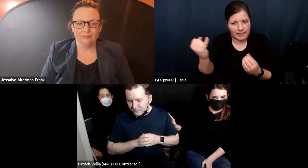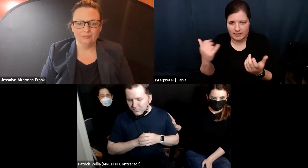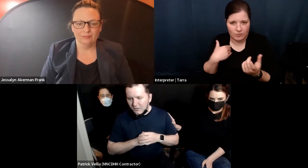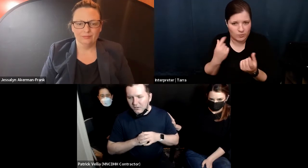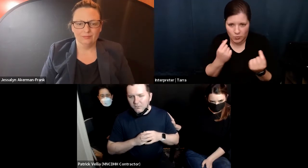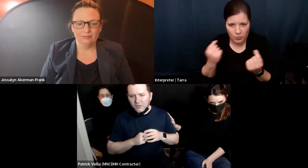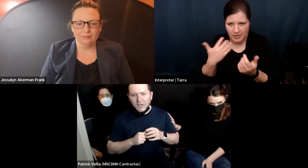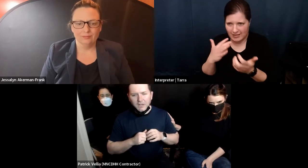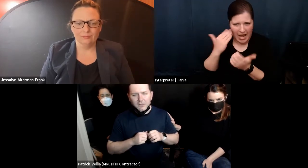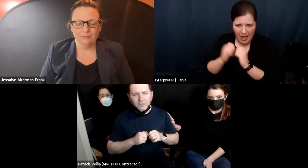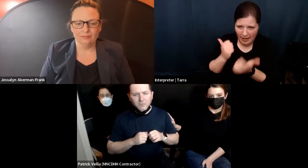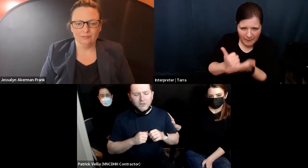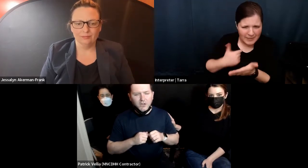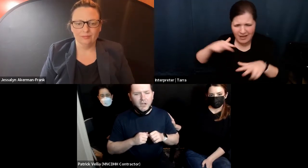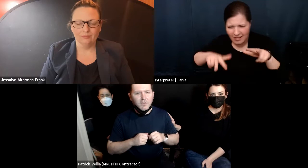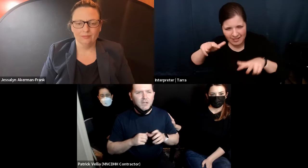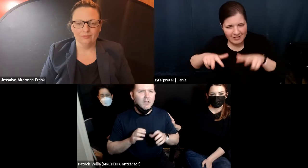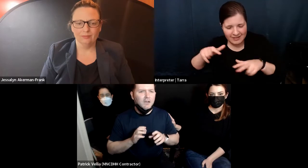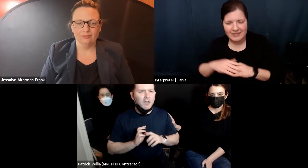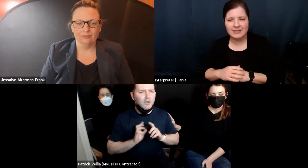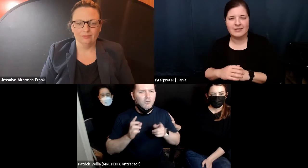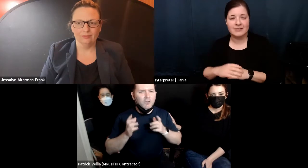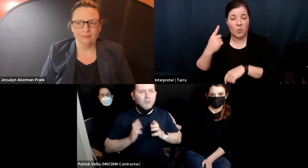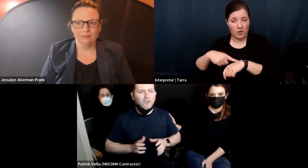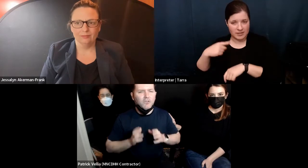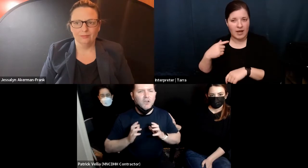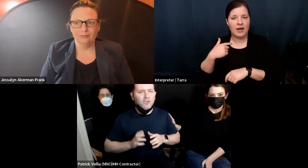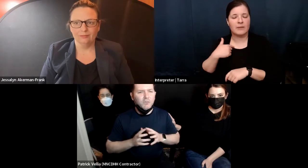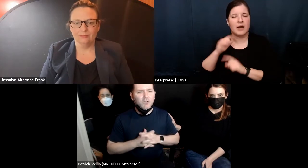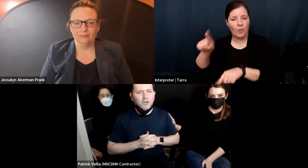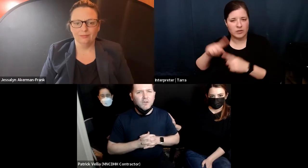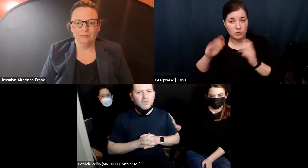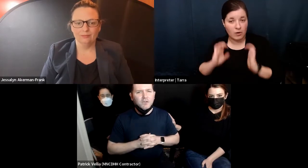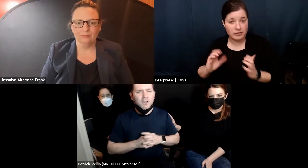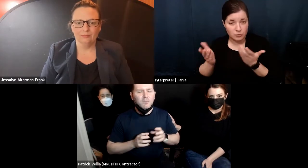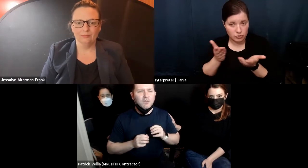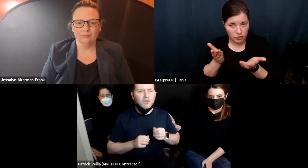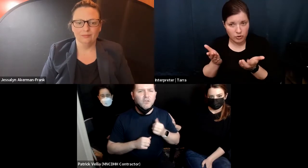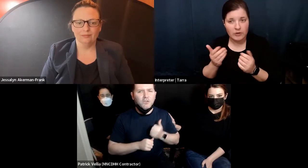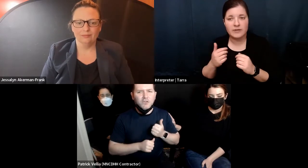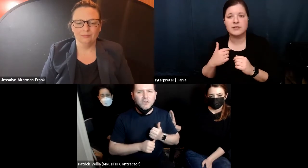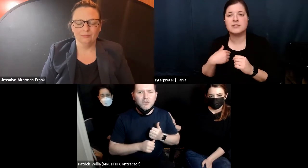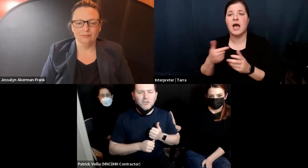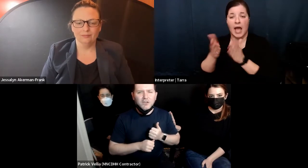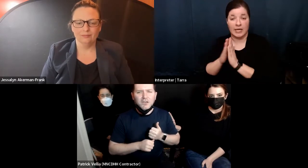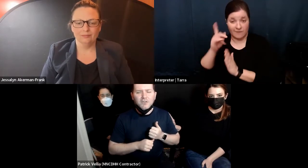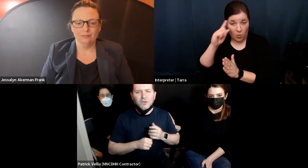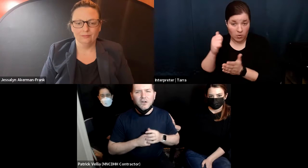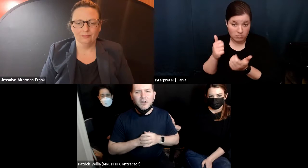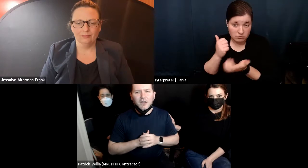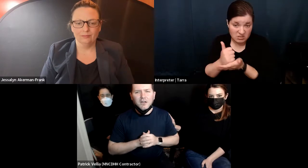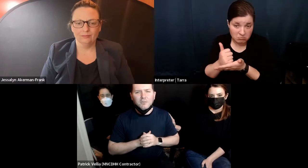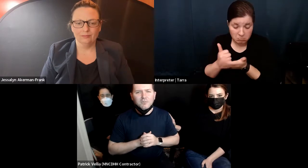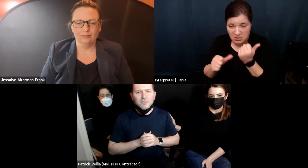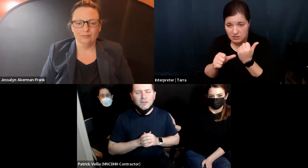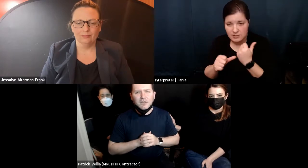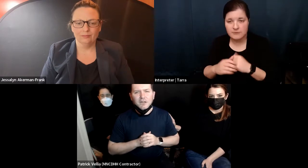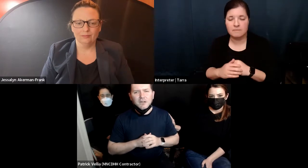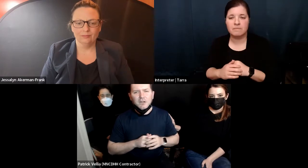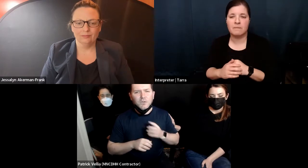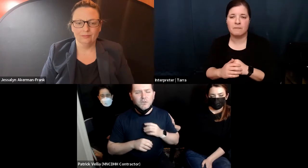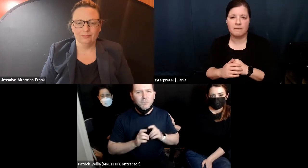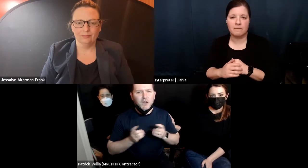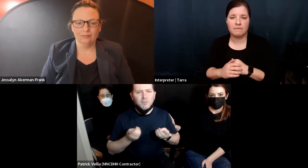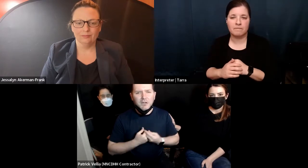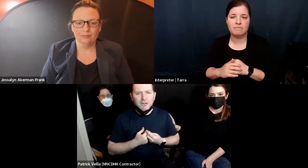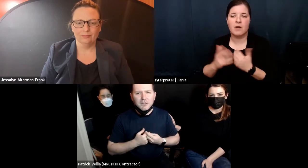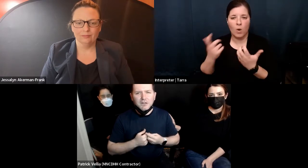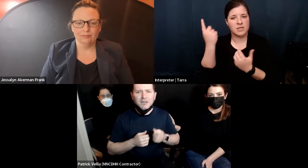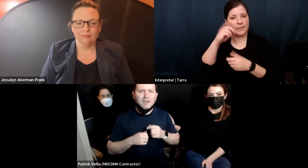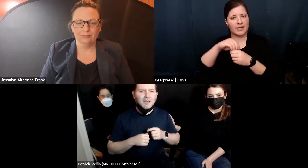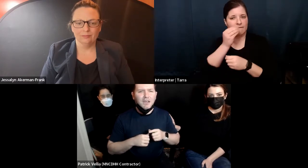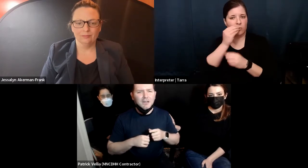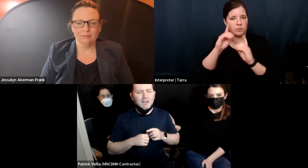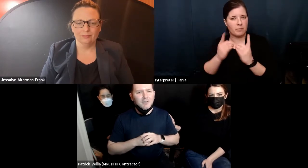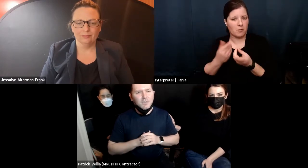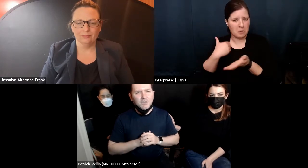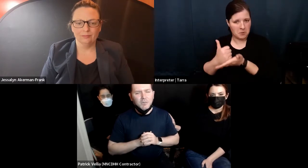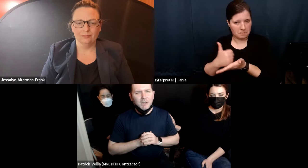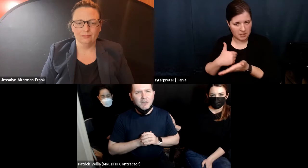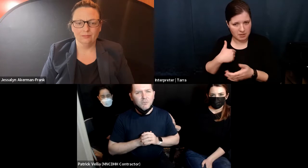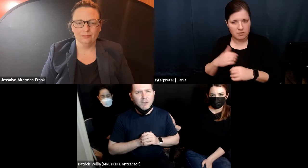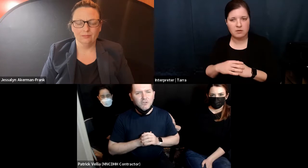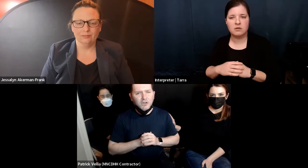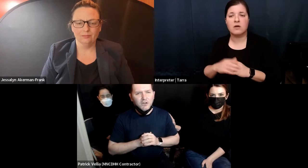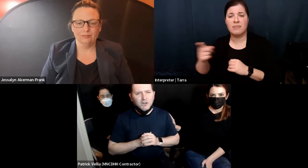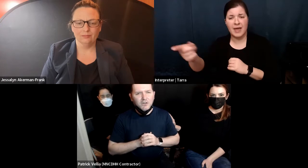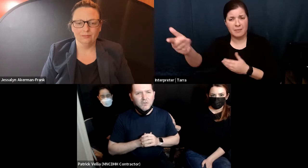I'm dependent on an SSP, because sometimes the staff at the store are complete idiots.